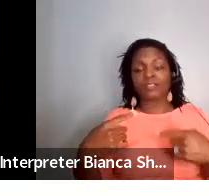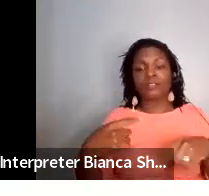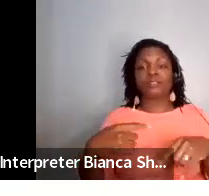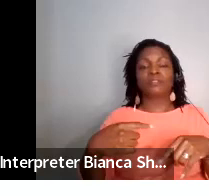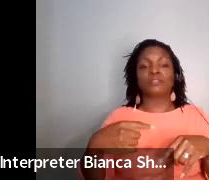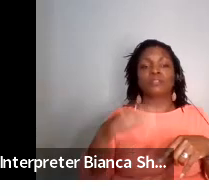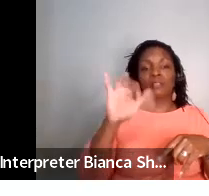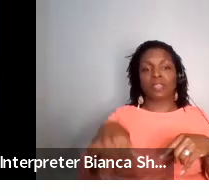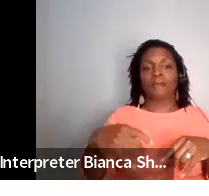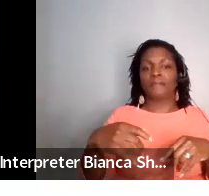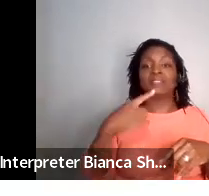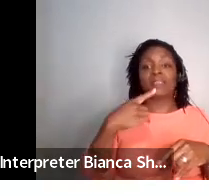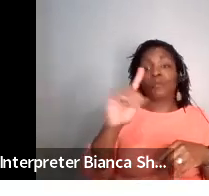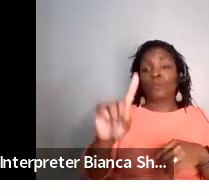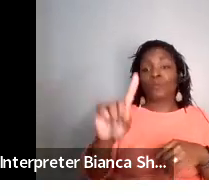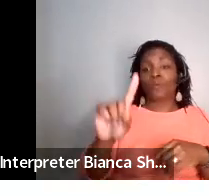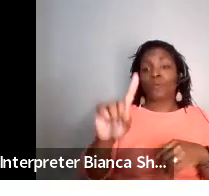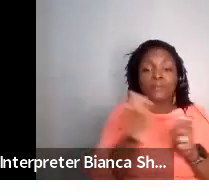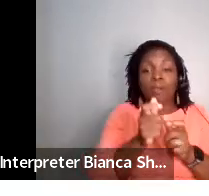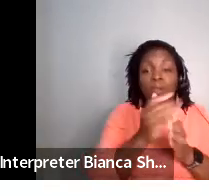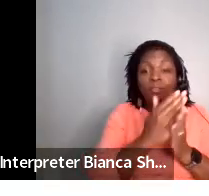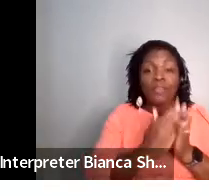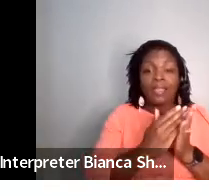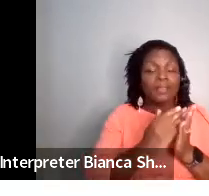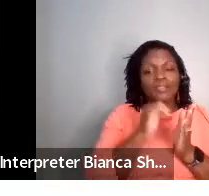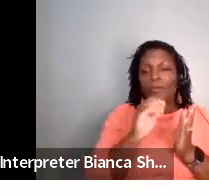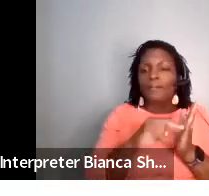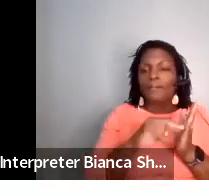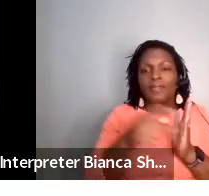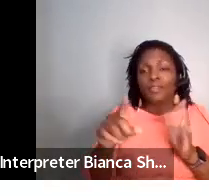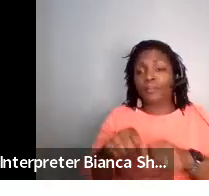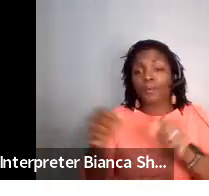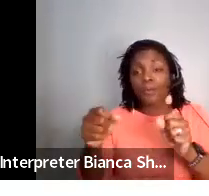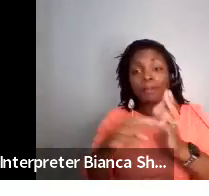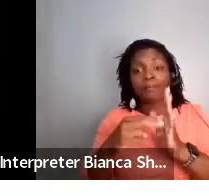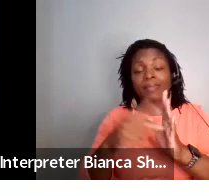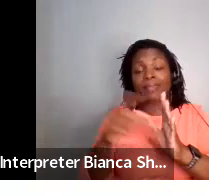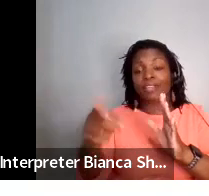One small crack does not, does not mean that you are broken. It means that you were put to the test, and you didn't fall apart.